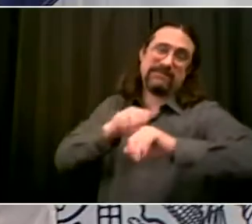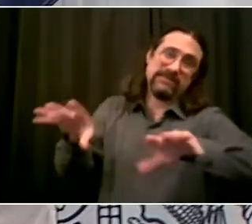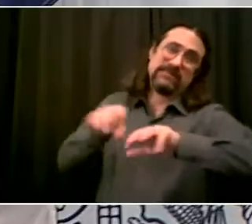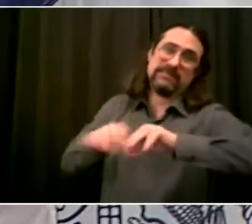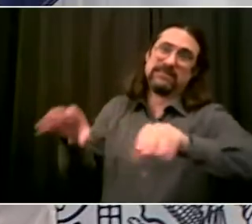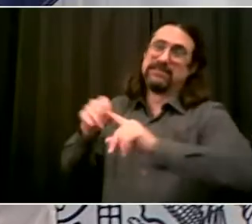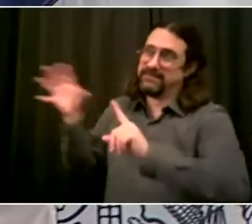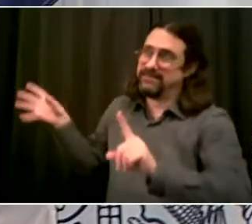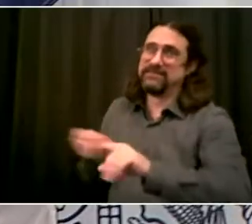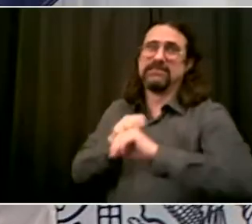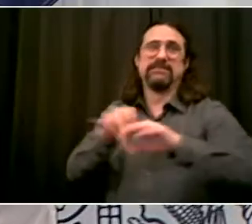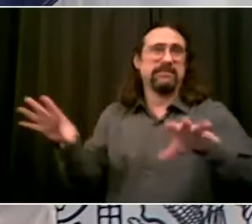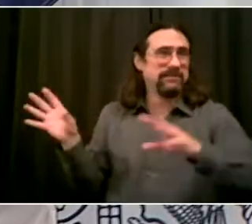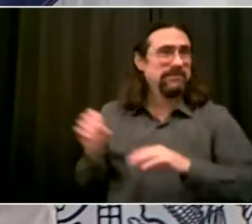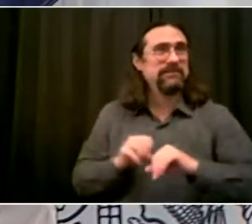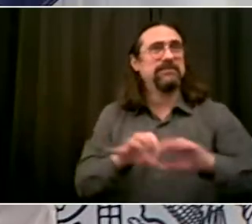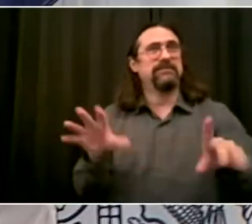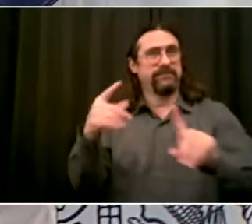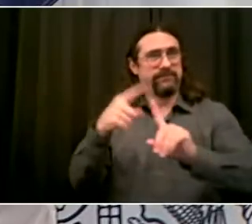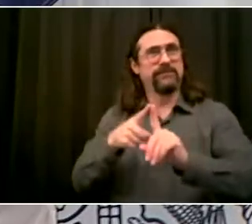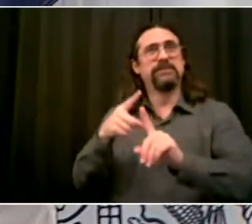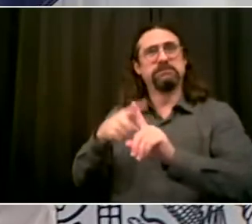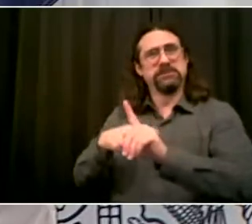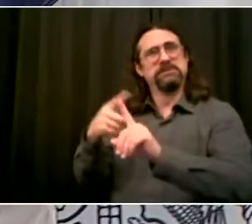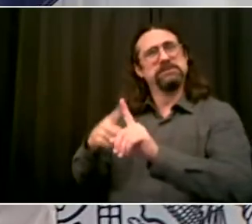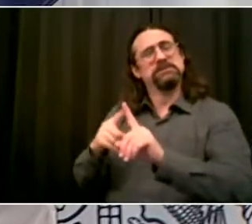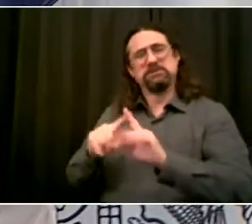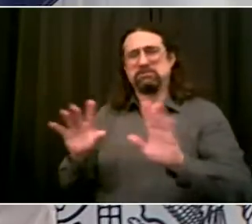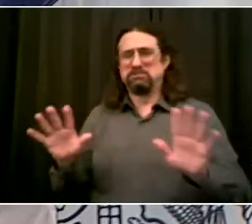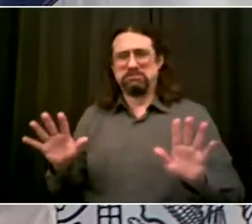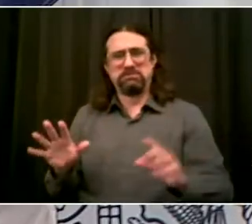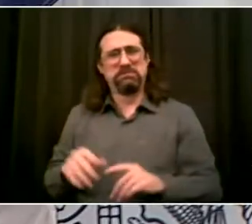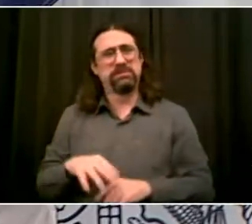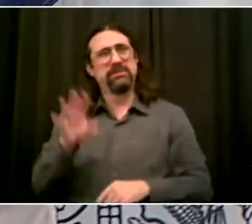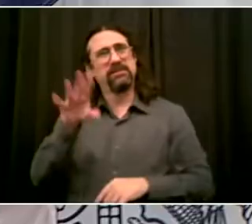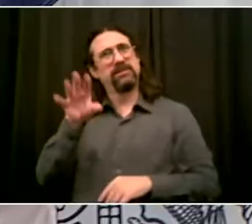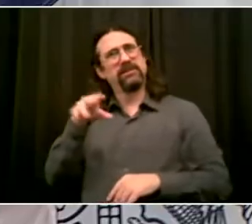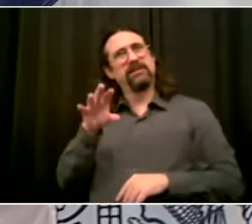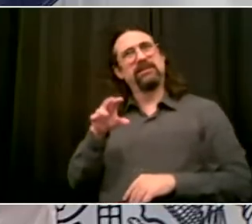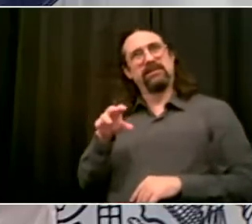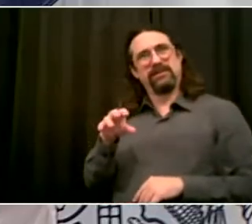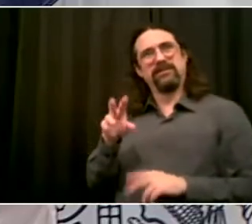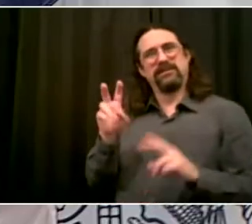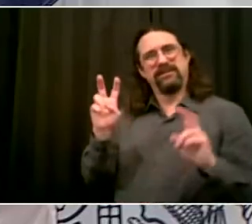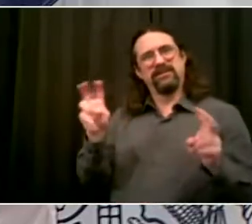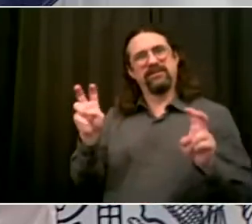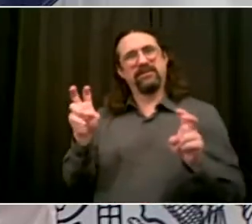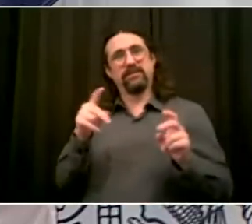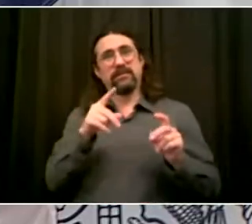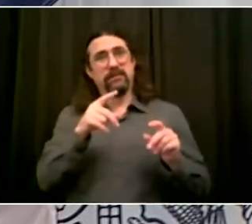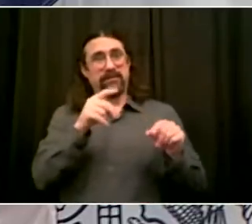UCSCECESSFULLY VACCINATTED CHANGES THE PLAYING FIELD AS THE VACCINATION BECOMES MORE AND MORE COMMON IT